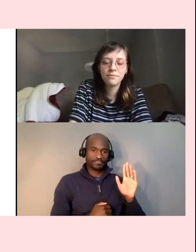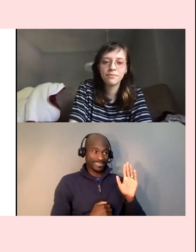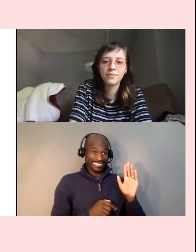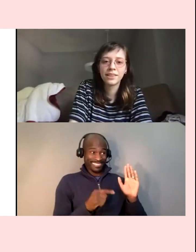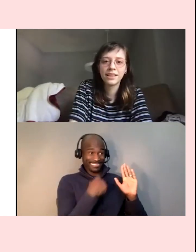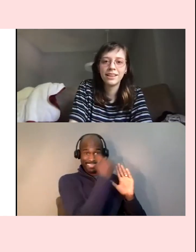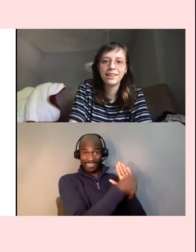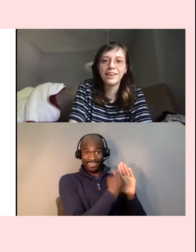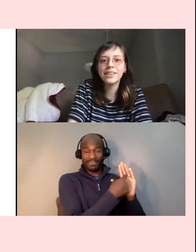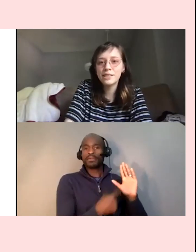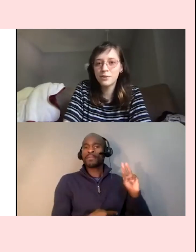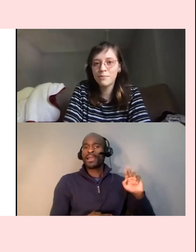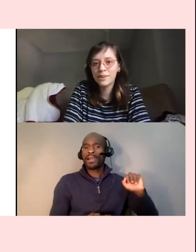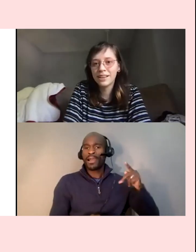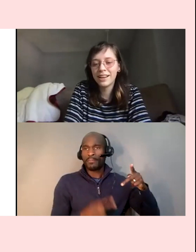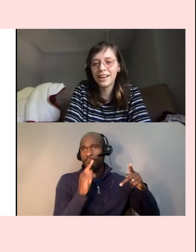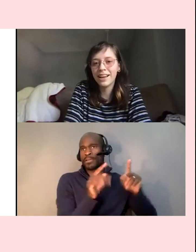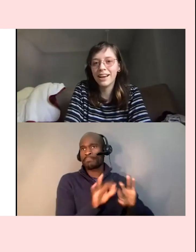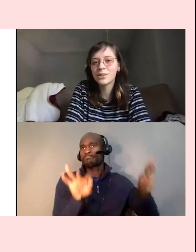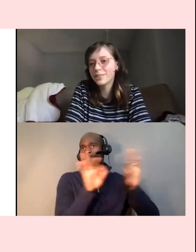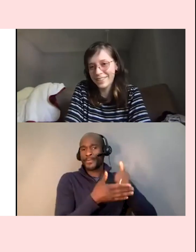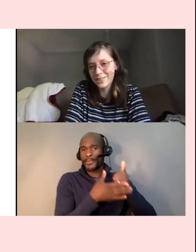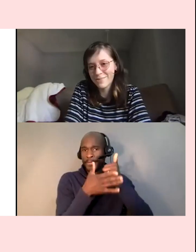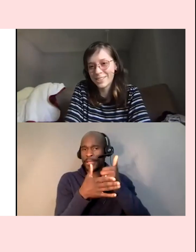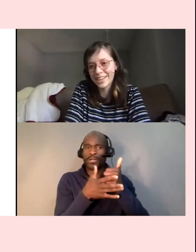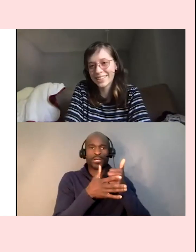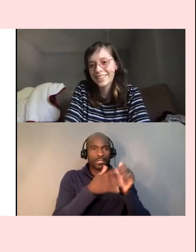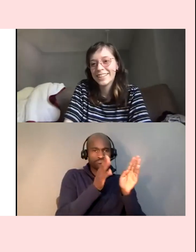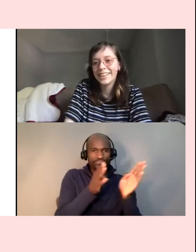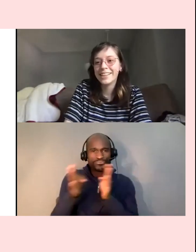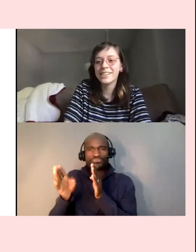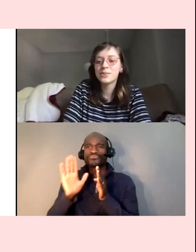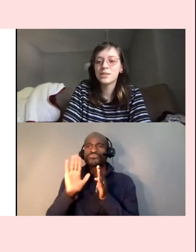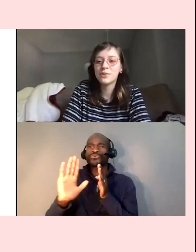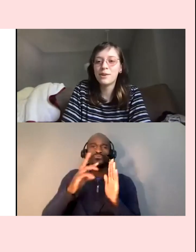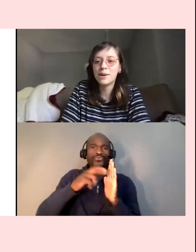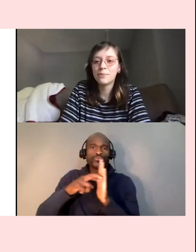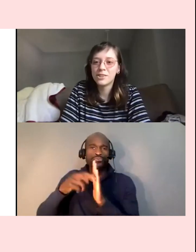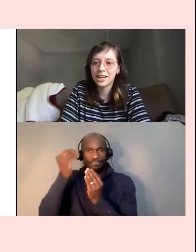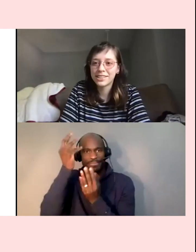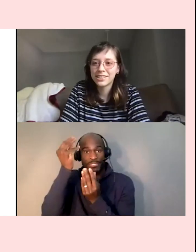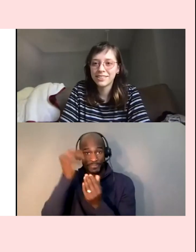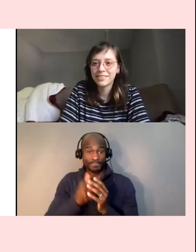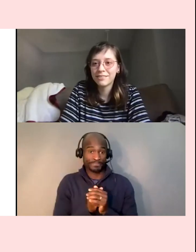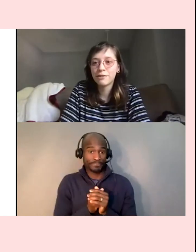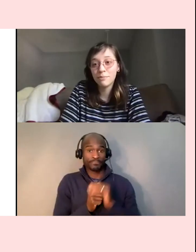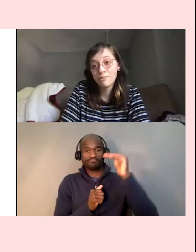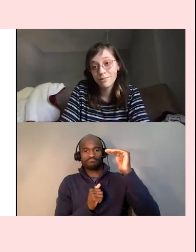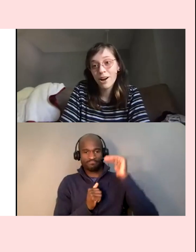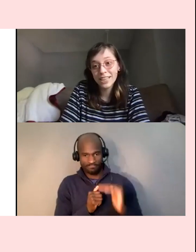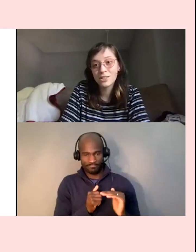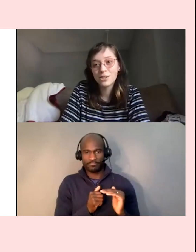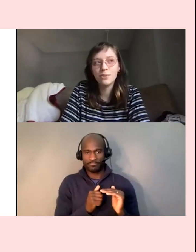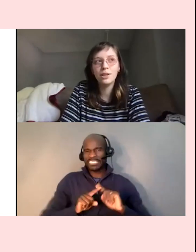Now this is from a totally different project, this was from a project from college when